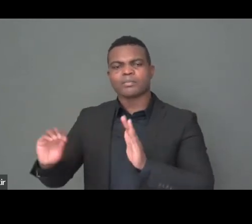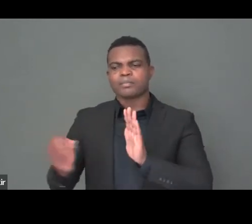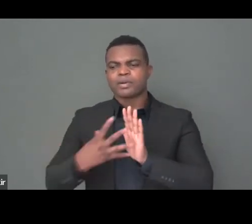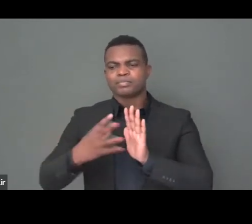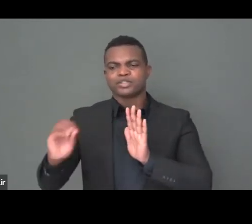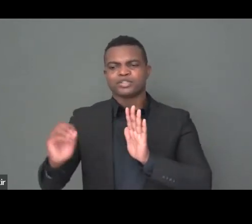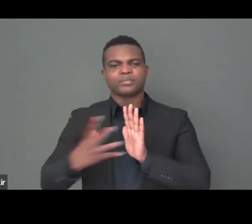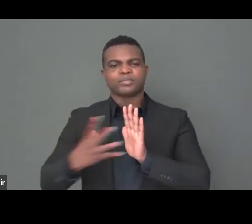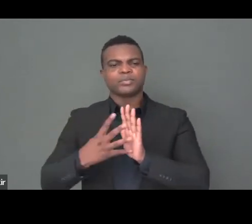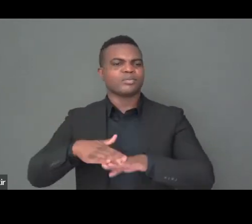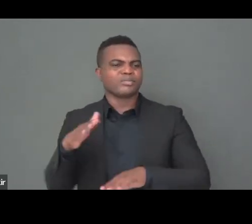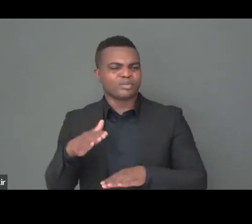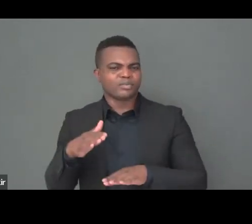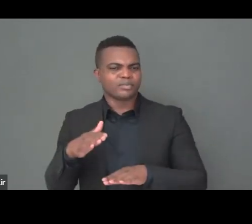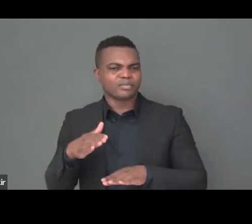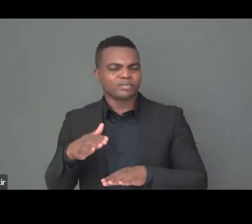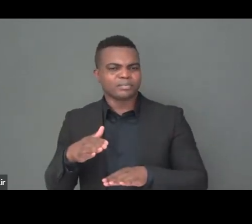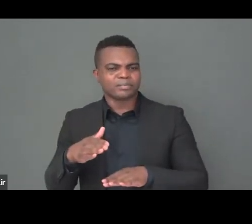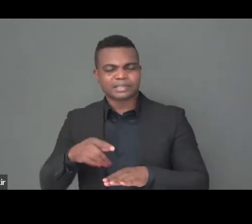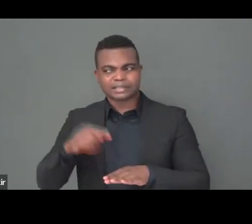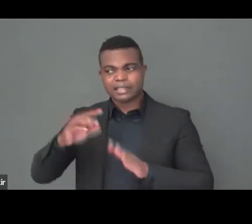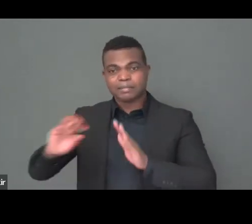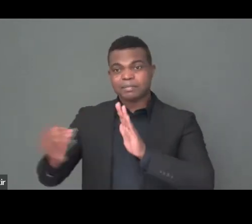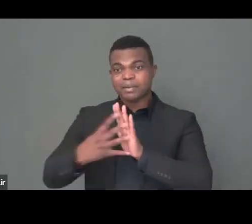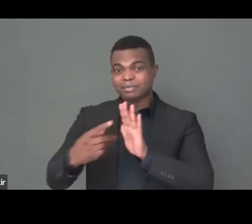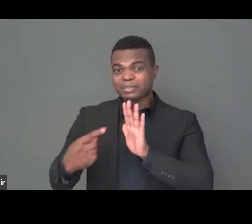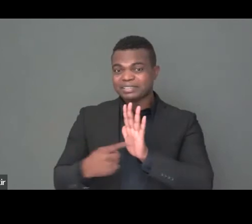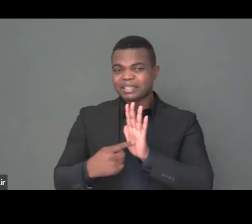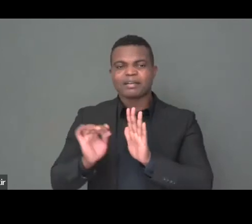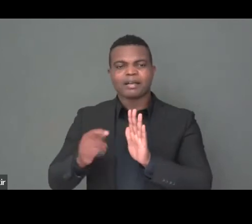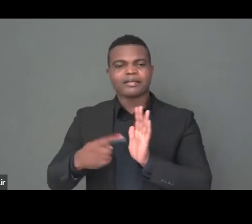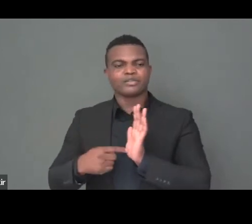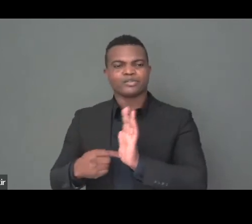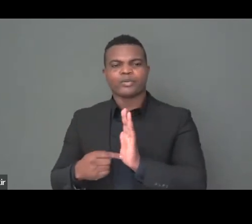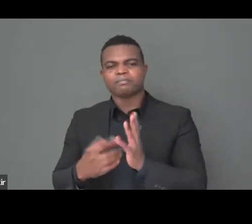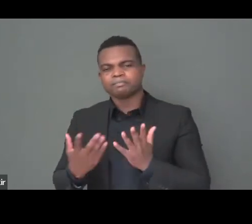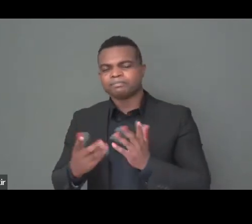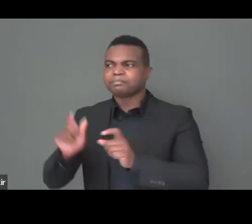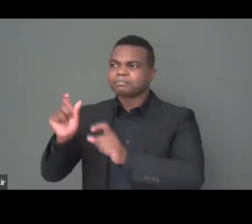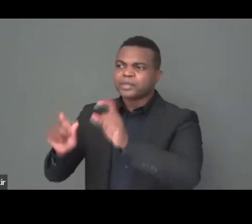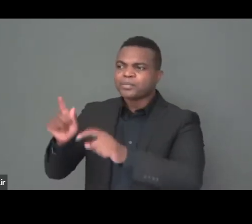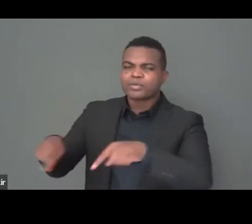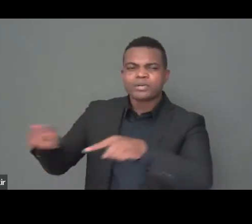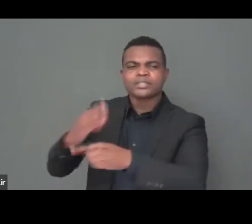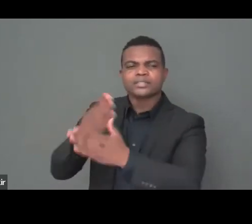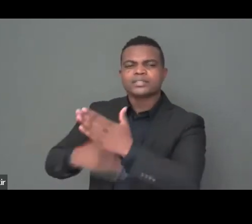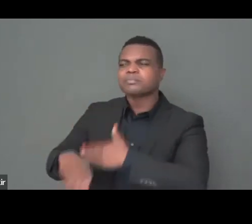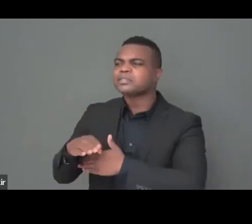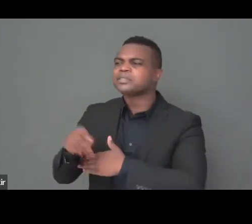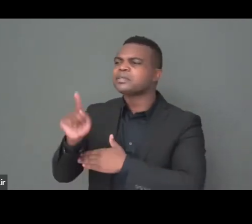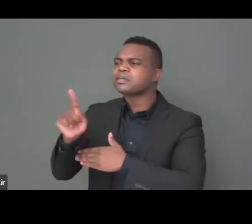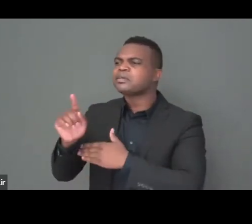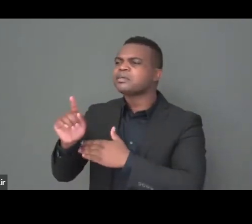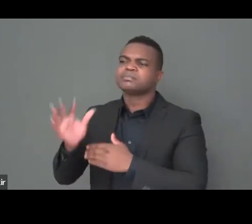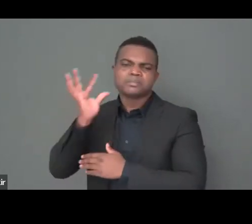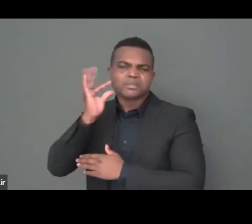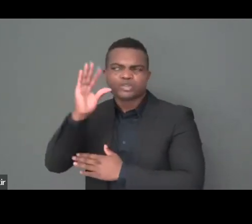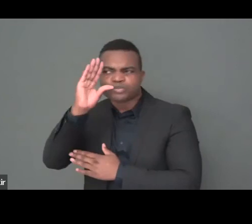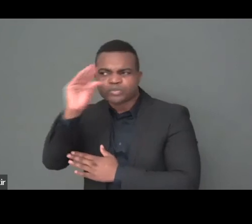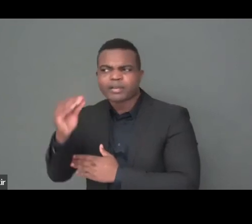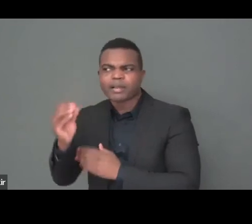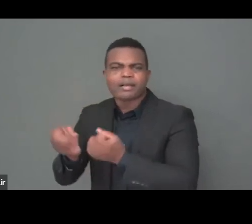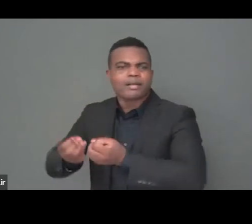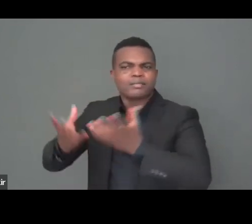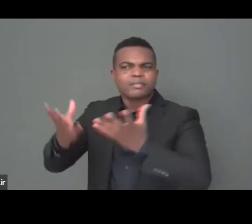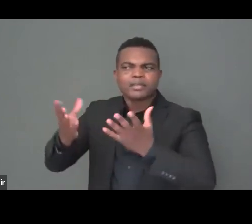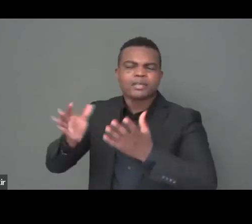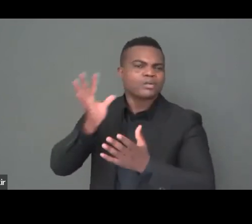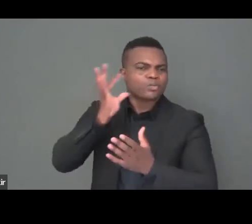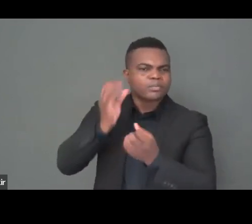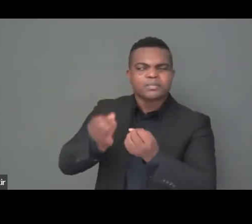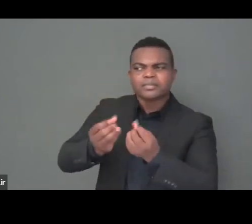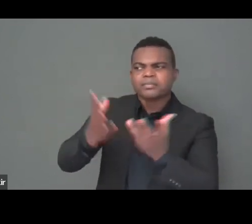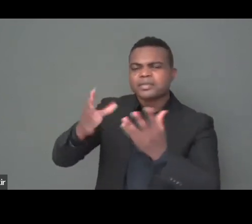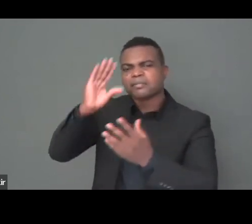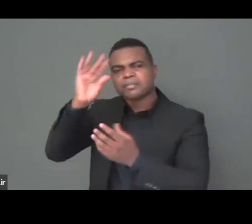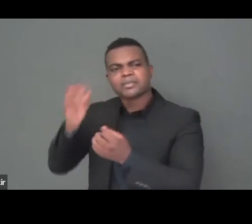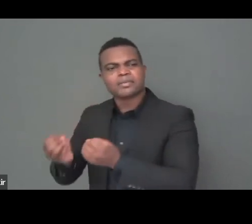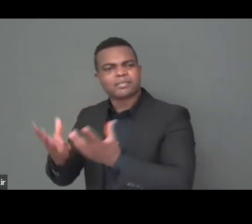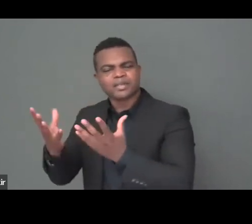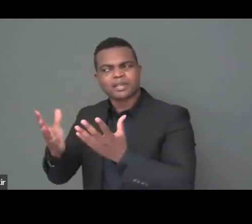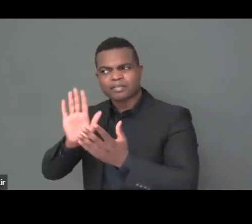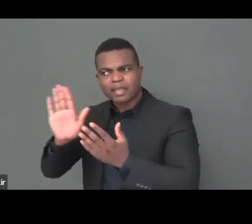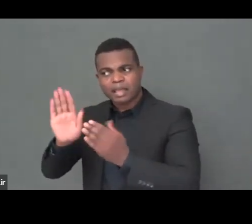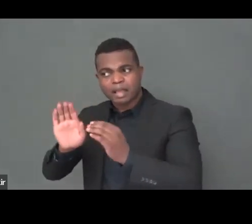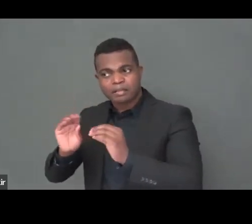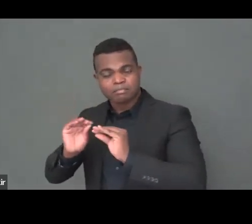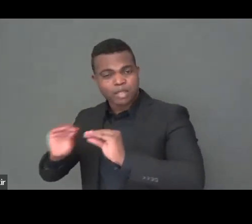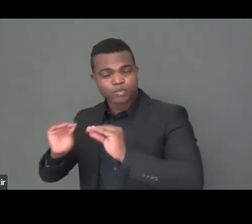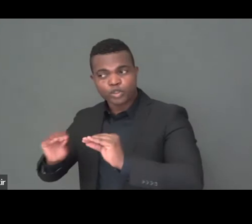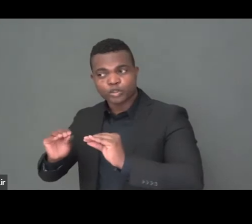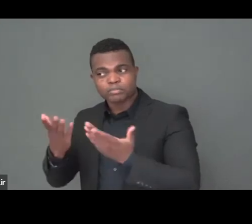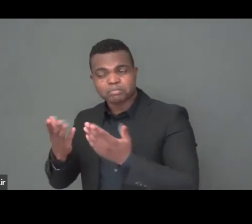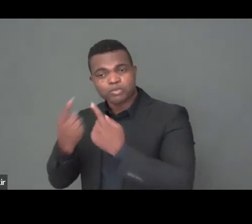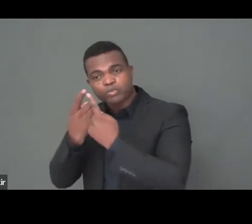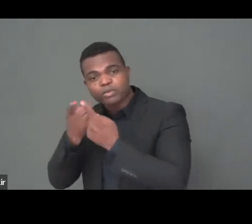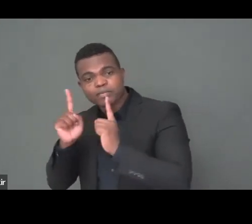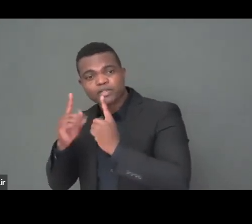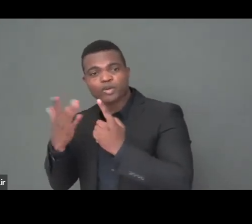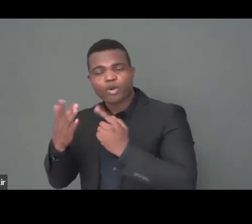Eric Ngondi: So what did we do them fast, there was a training have a numerator of the Canyon national Bureau of Statistics intensive training so that they understand what the Washington state group of.